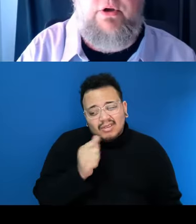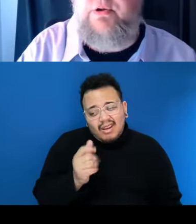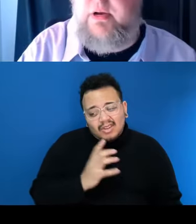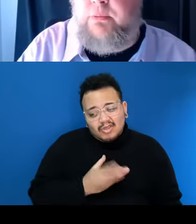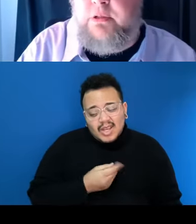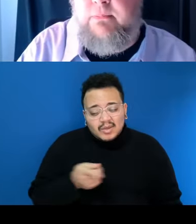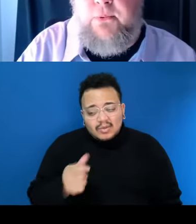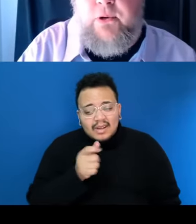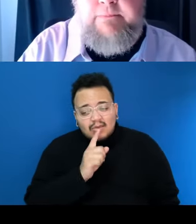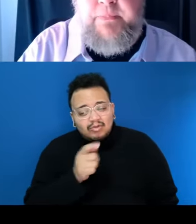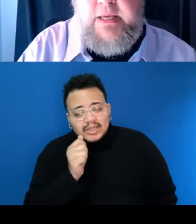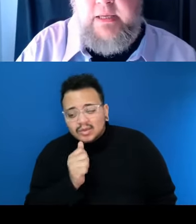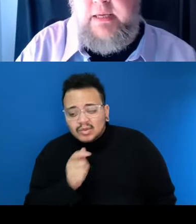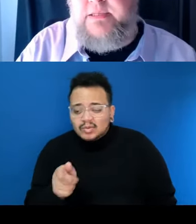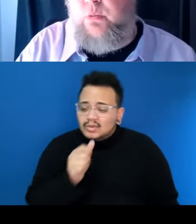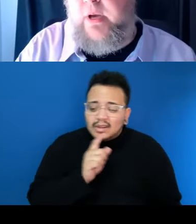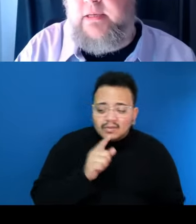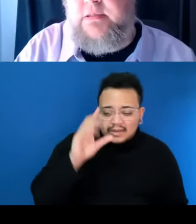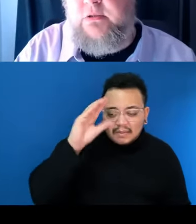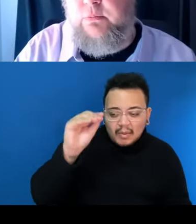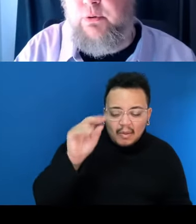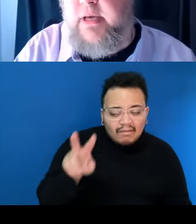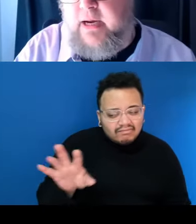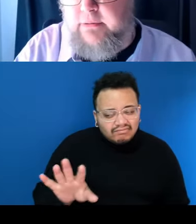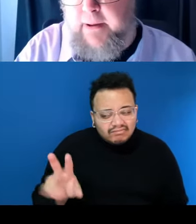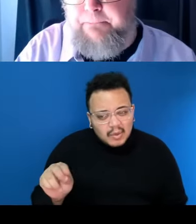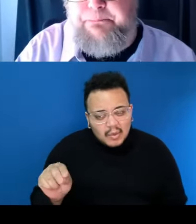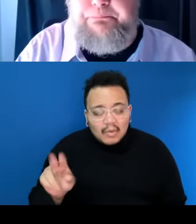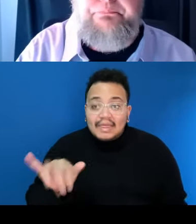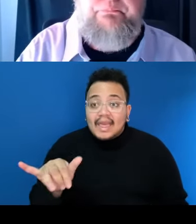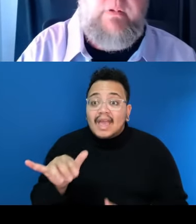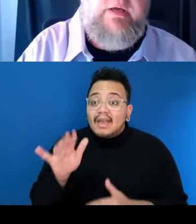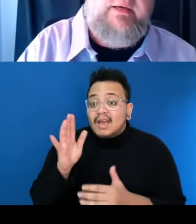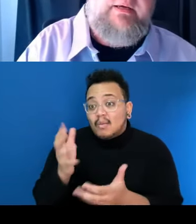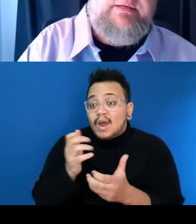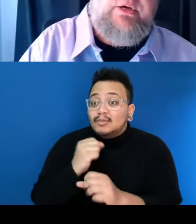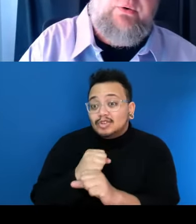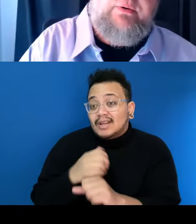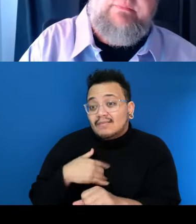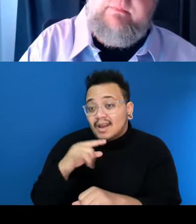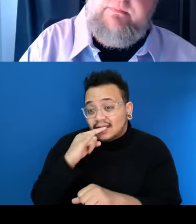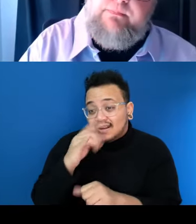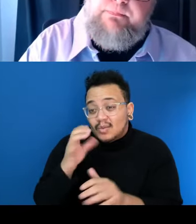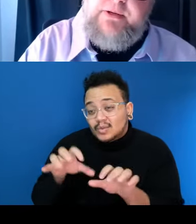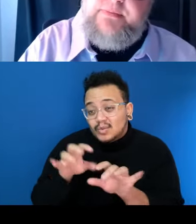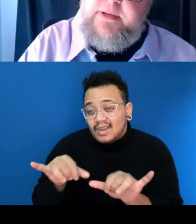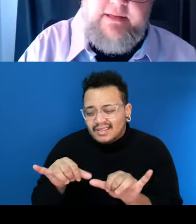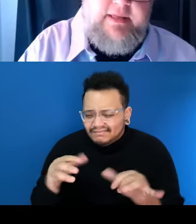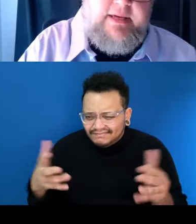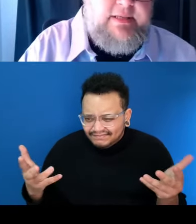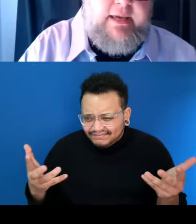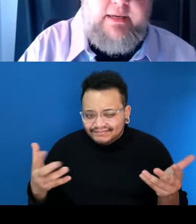"or no, you're not really a boy" is a way to protect them. So, parents may say things like,